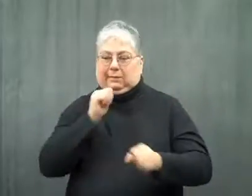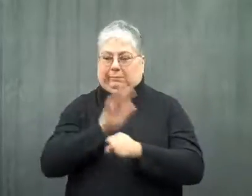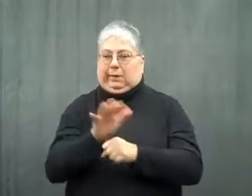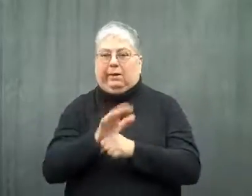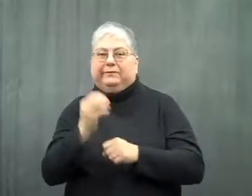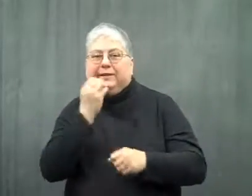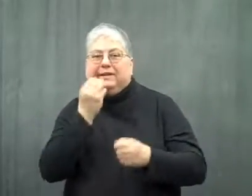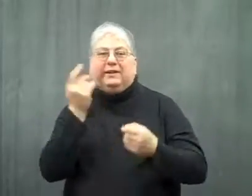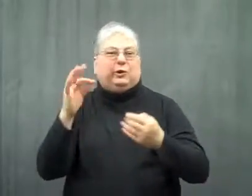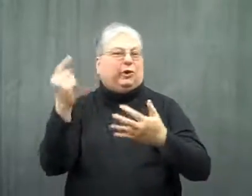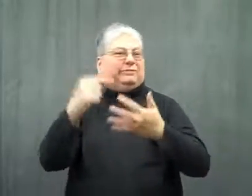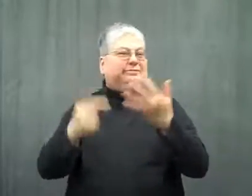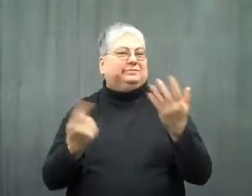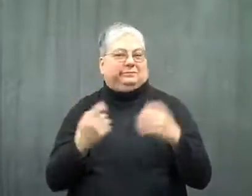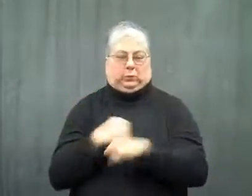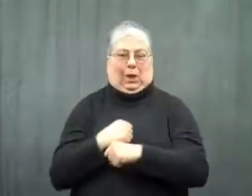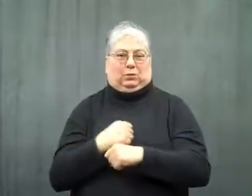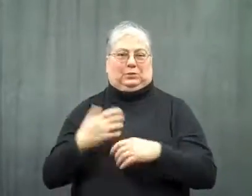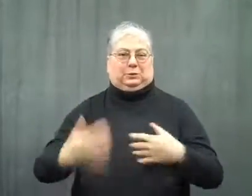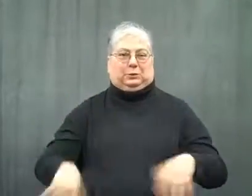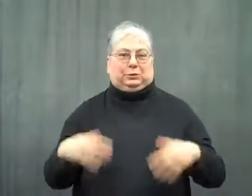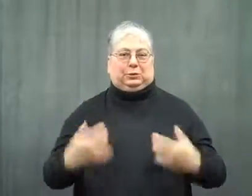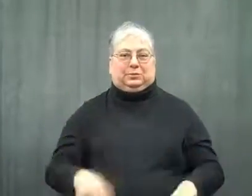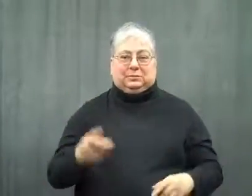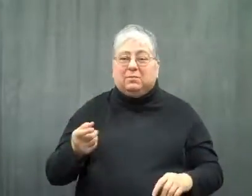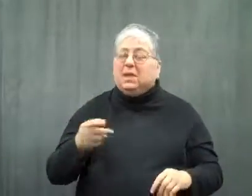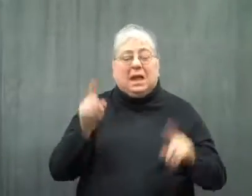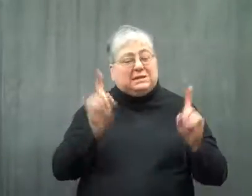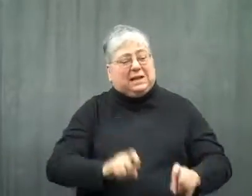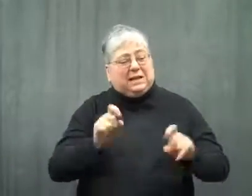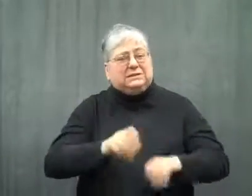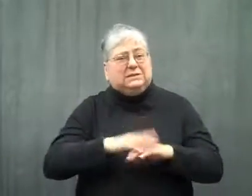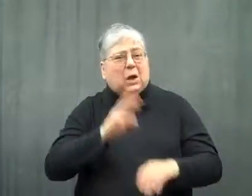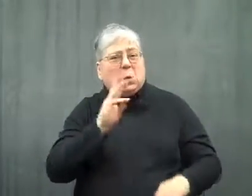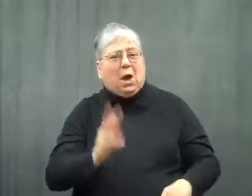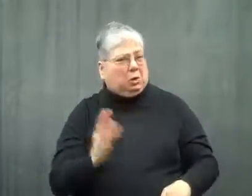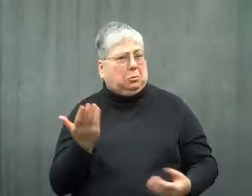There might not have been enough food, plus overcrowding. Tests on the water came back ok.